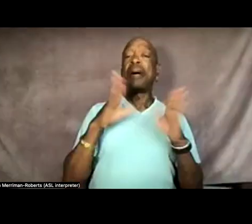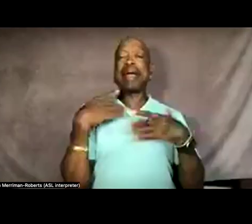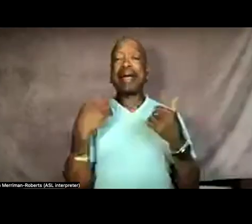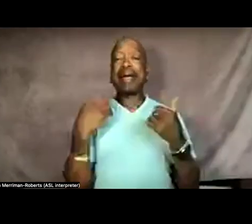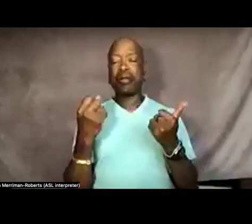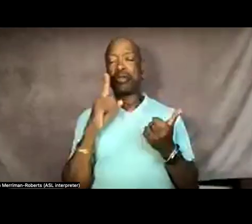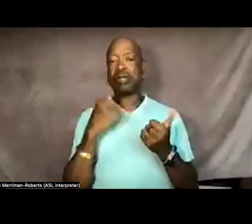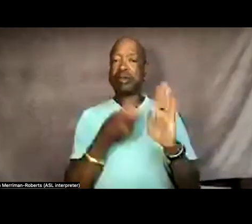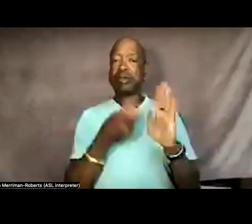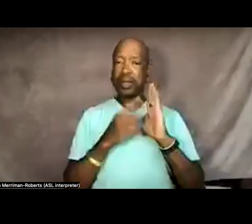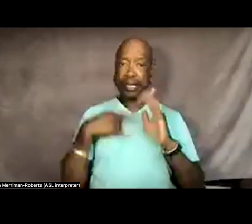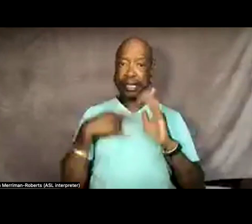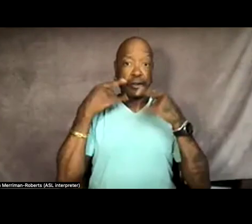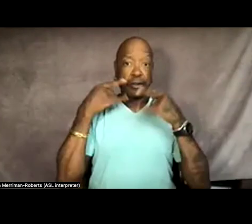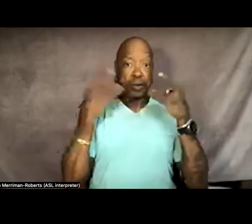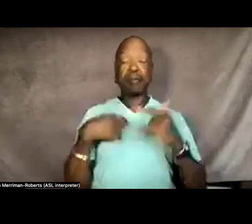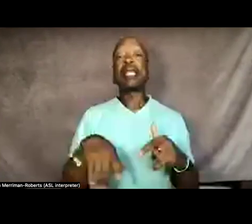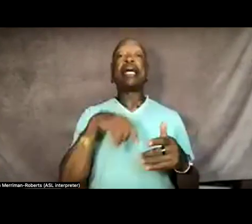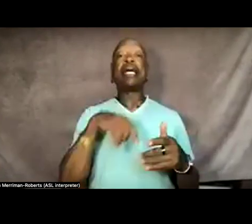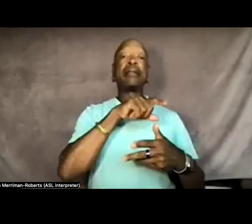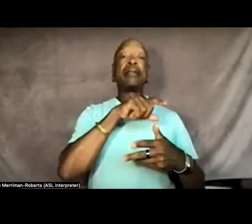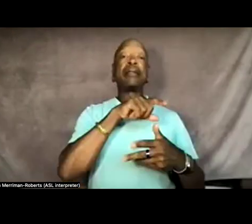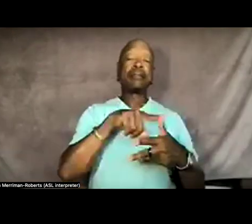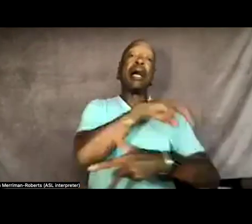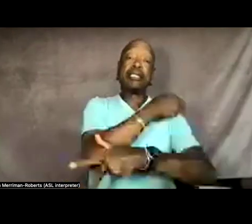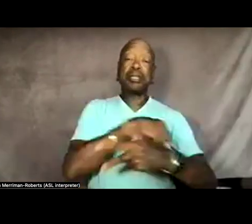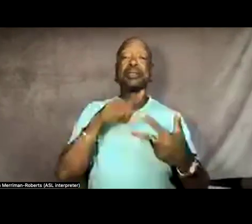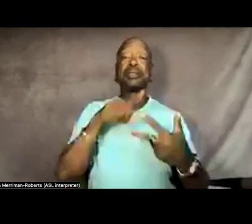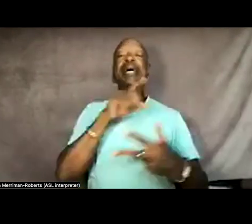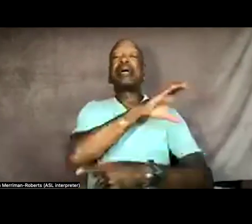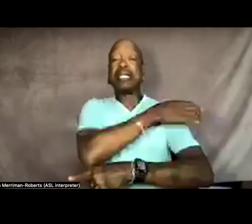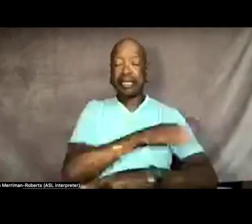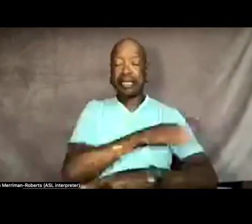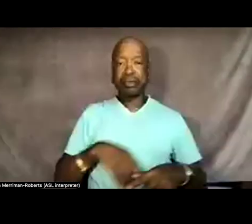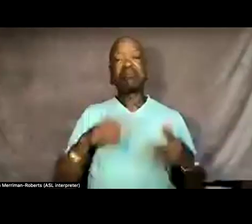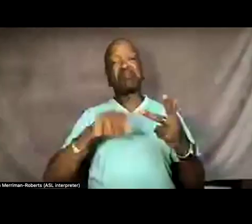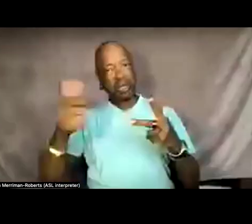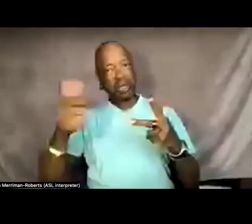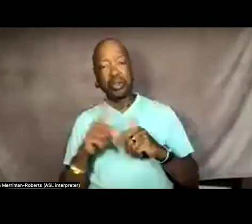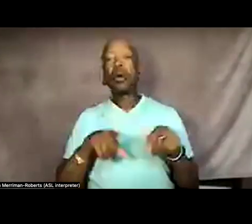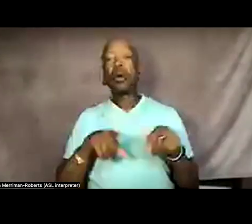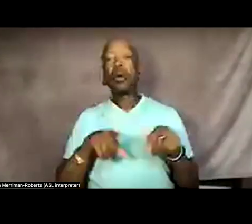homes Hospitals and Clinics in June of that year 23 SDA co-host of the training fighting for safe